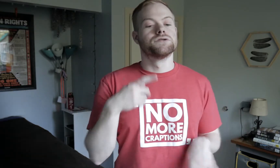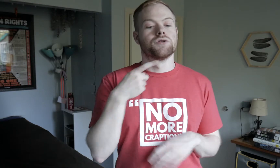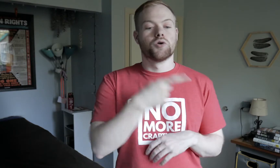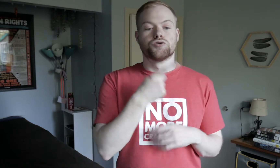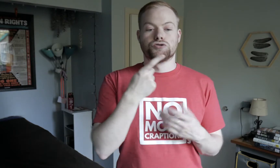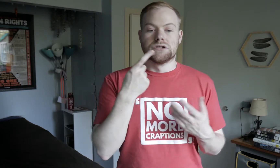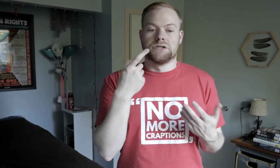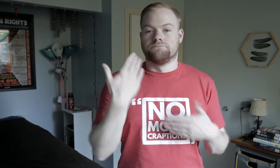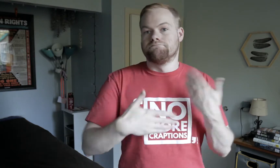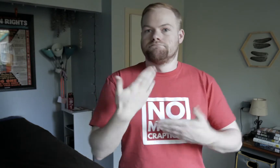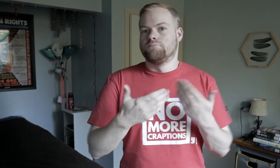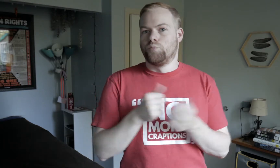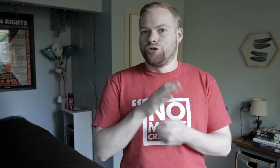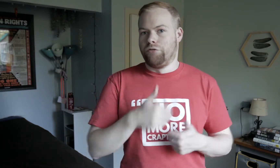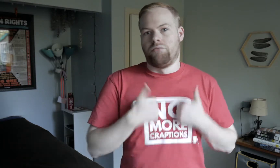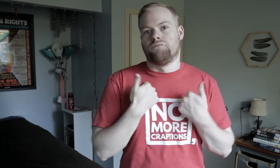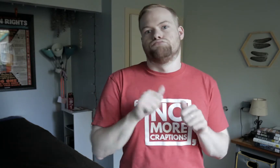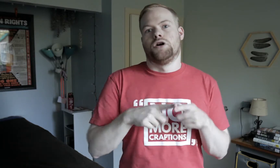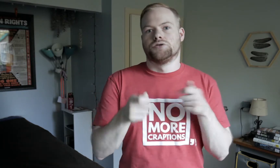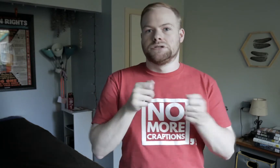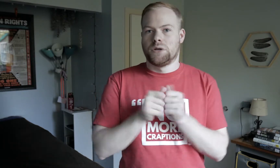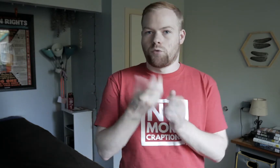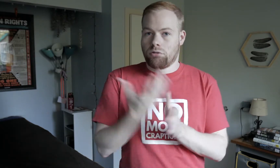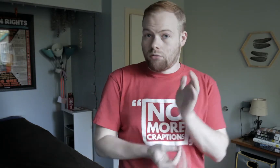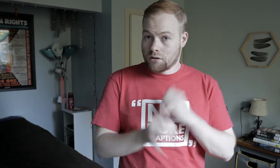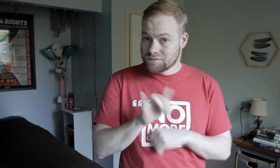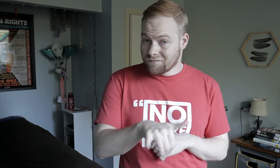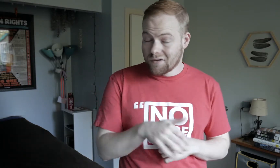So she’s going on with her life, trying to deal with the loss of (him).